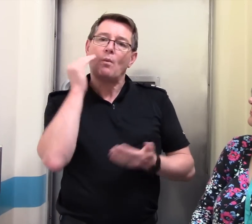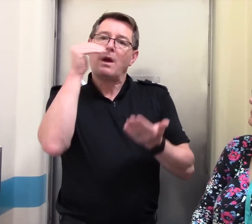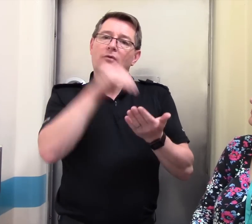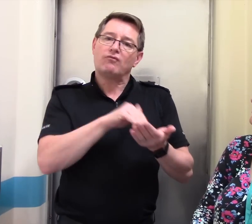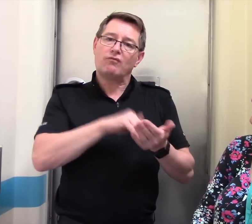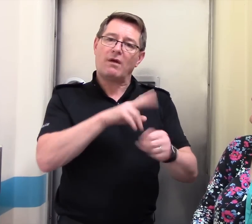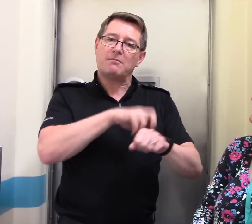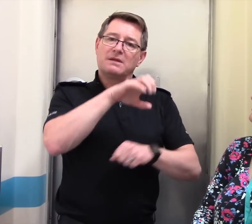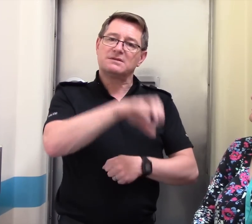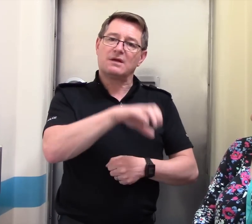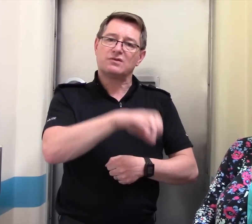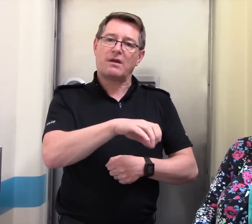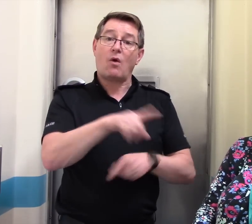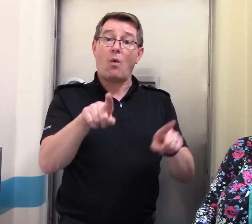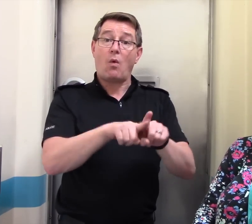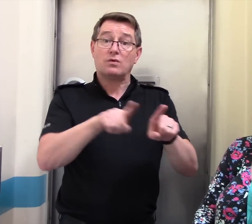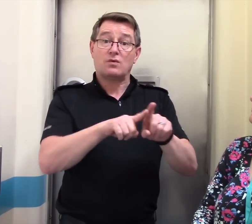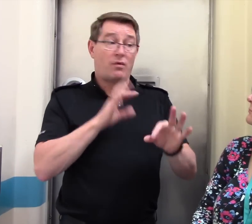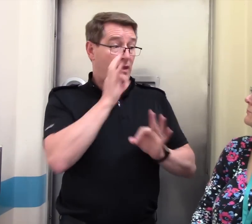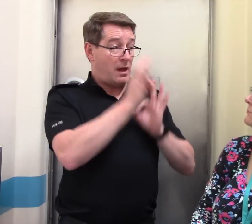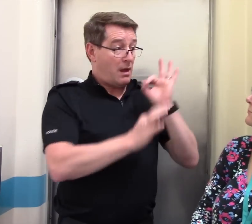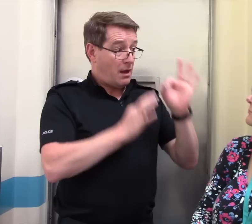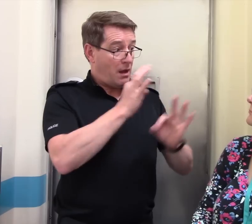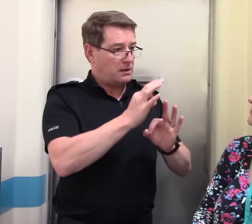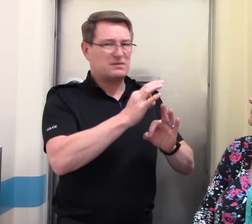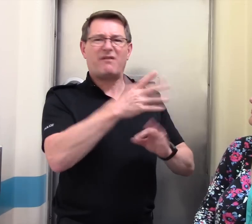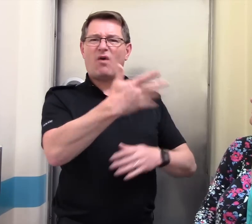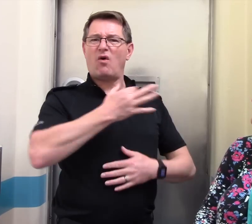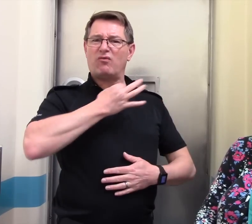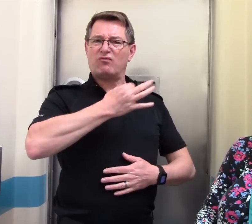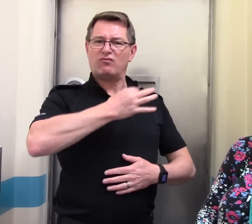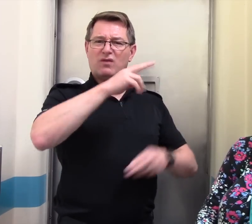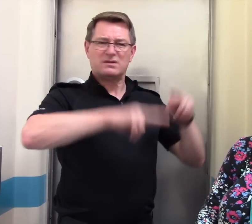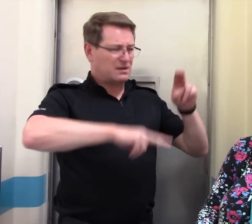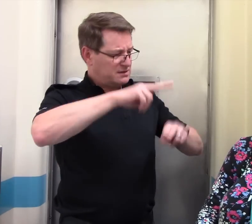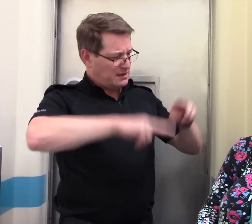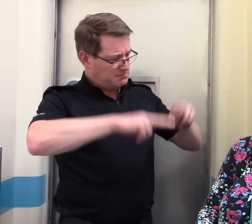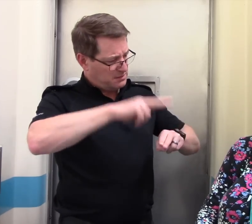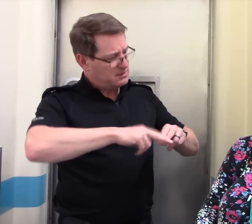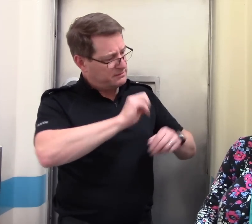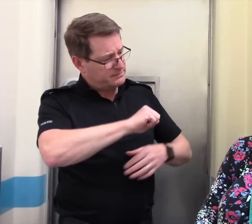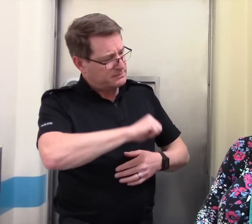When you arrive at the police station, police will also conduct a risk assessment